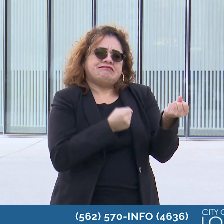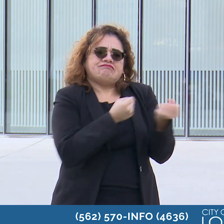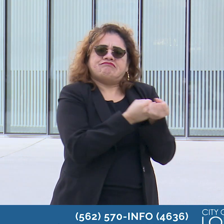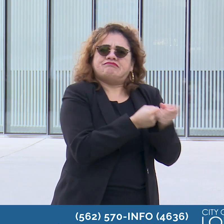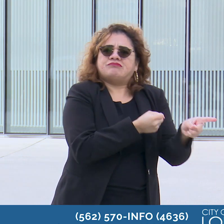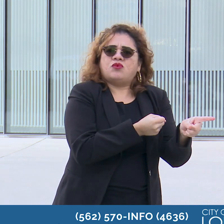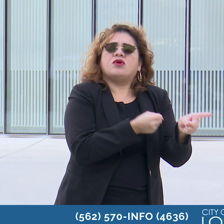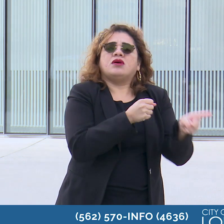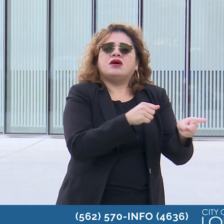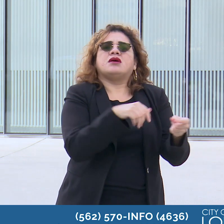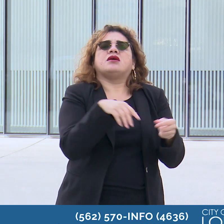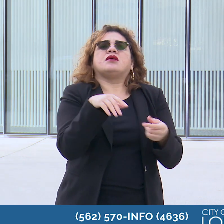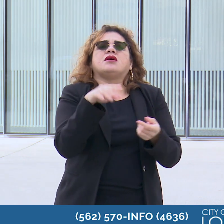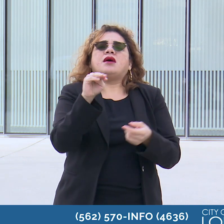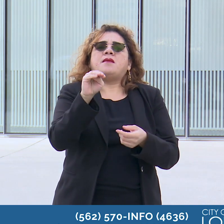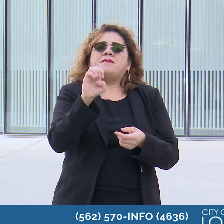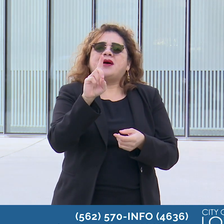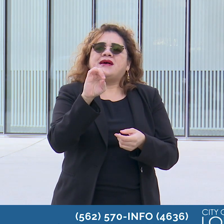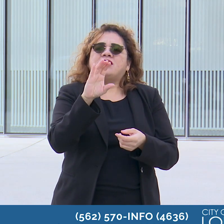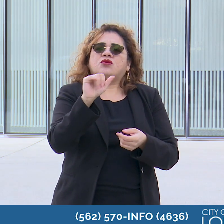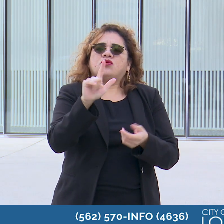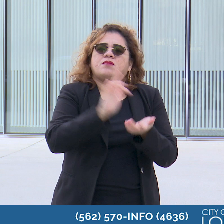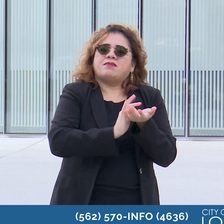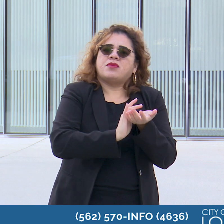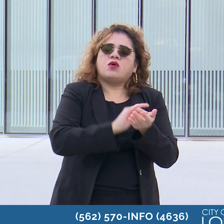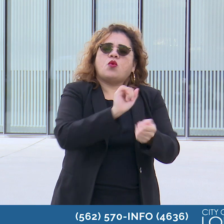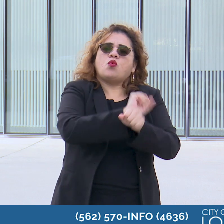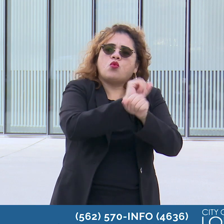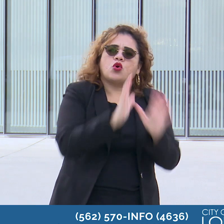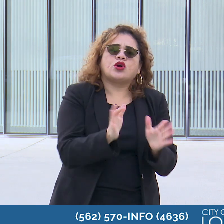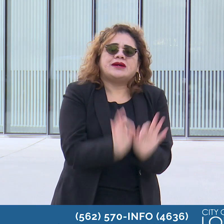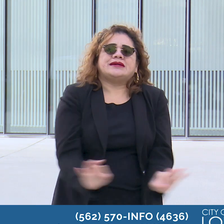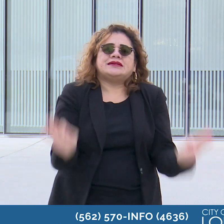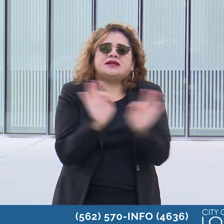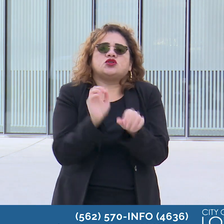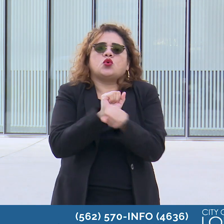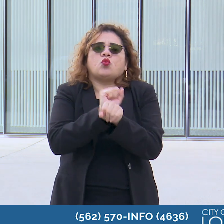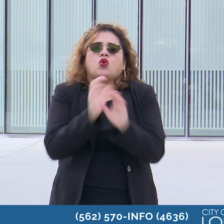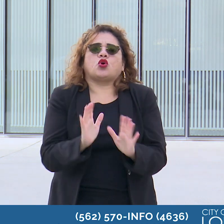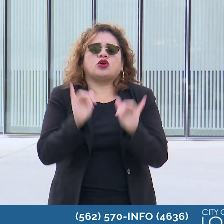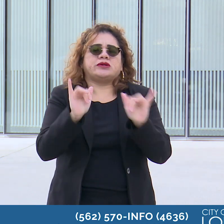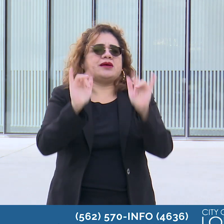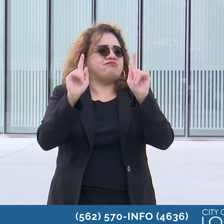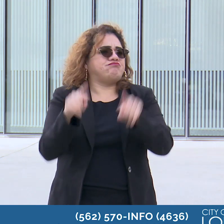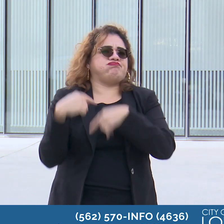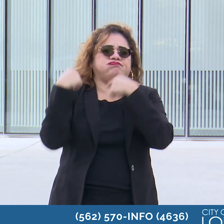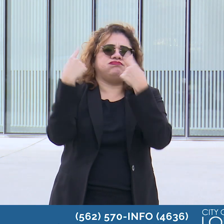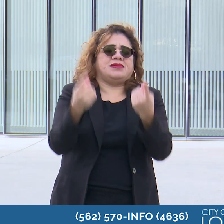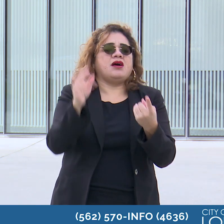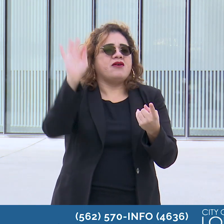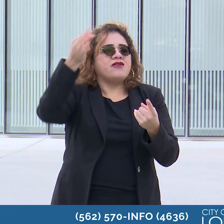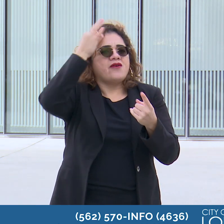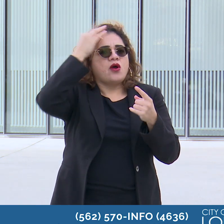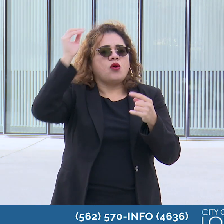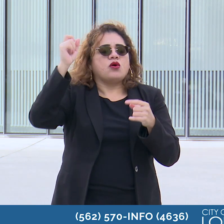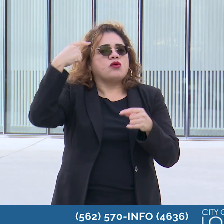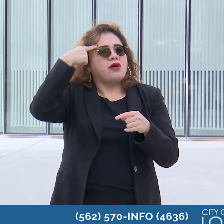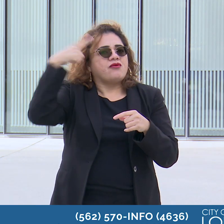workers, our essential workers, and it's been committed that way through the work happening at the federal level.